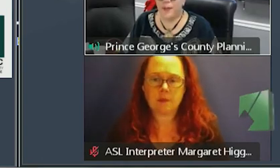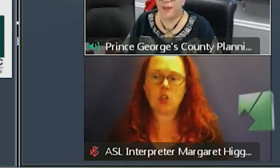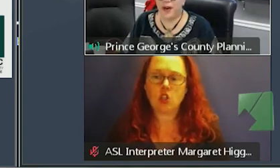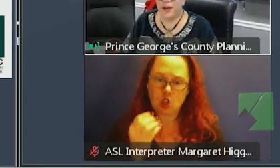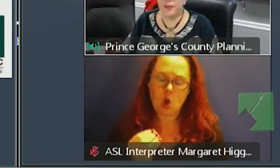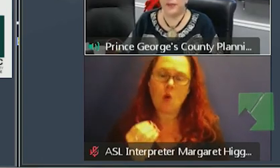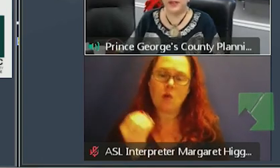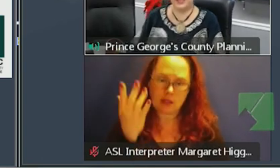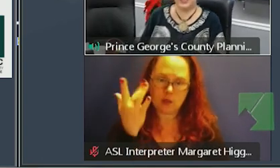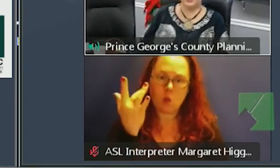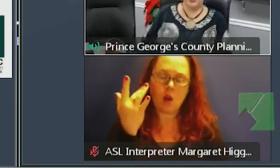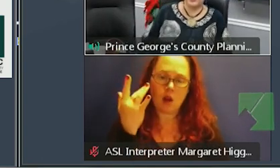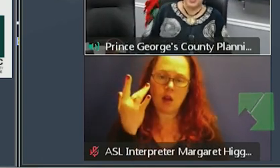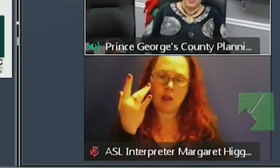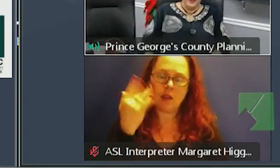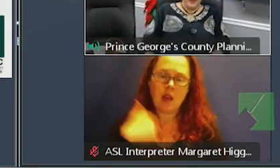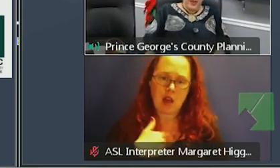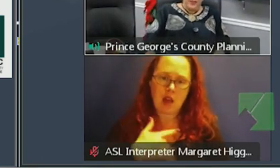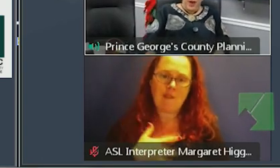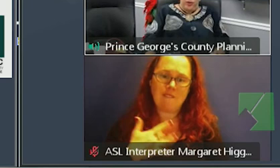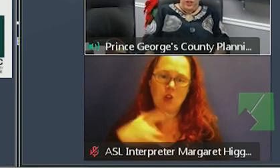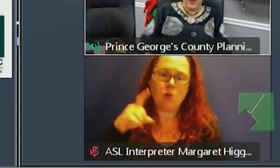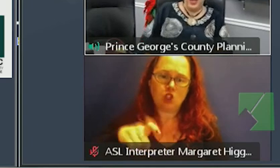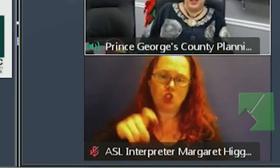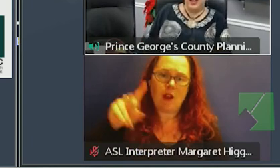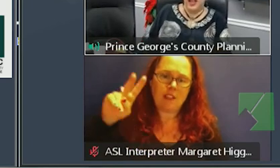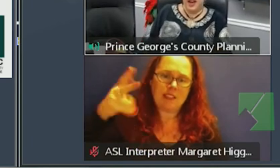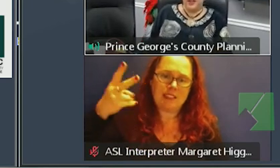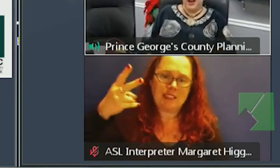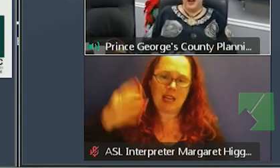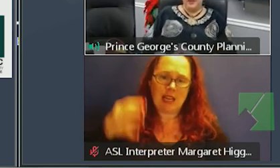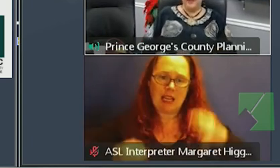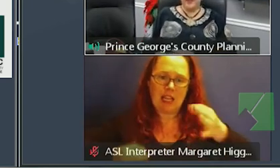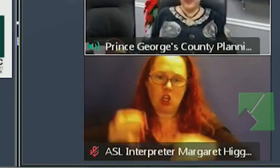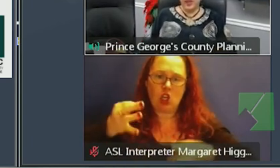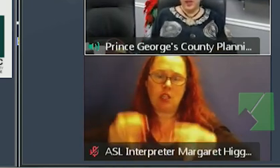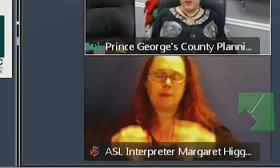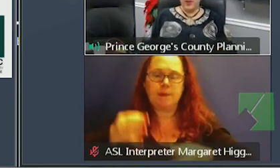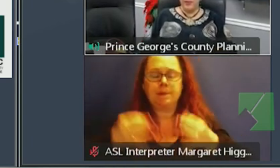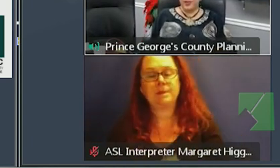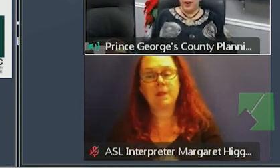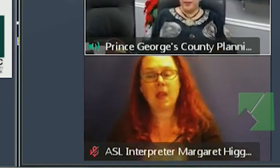I'm leaning towards that. I'm going to go ahead now with Mr. Nelson,